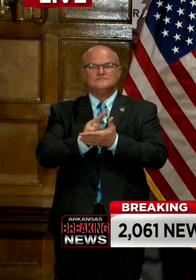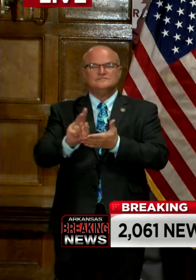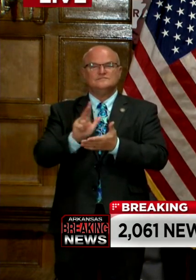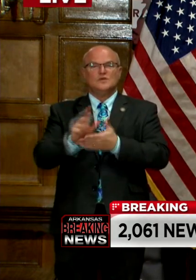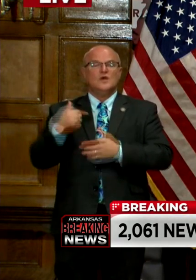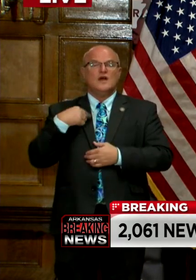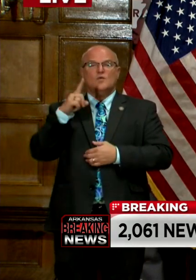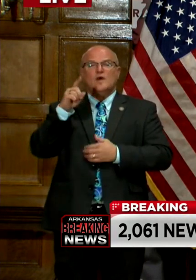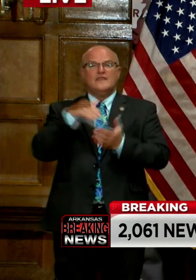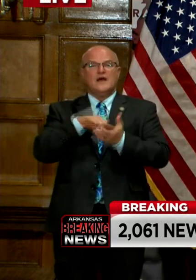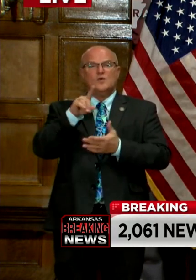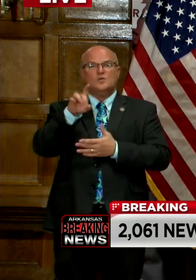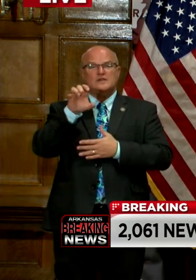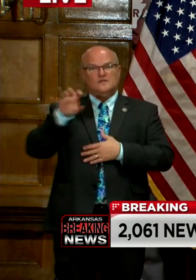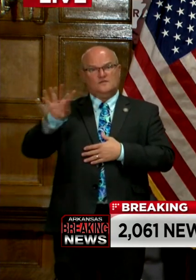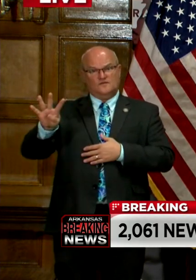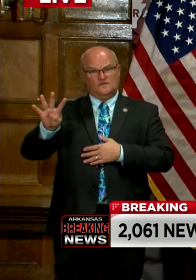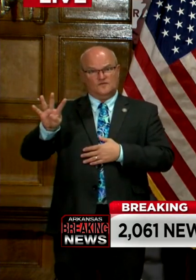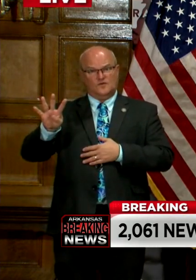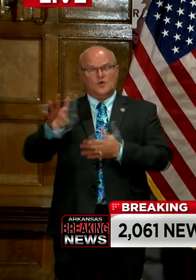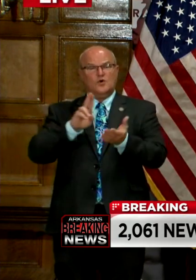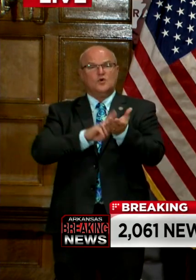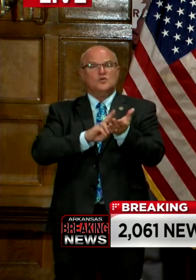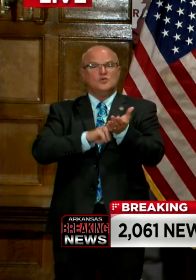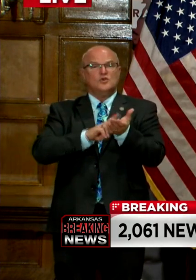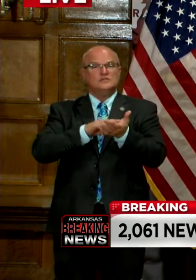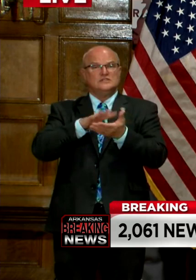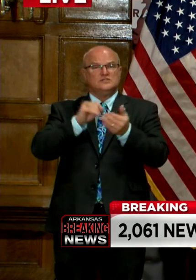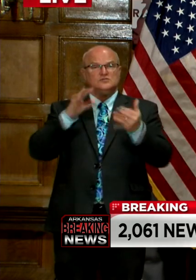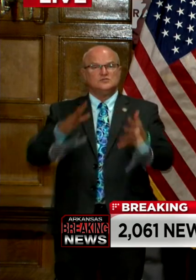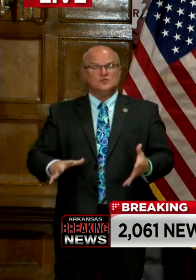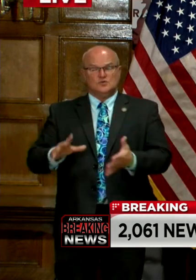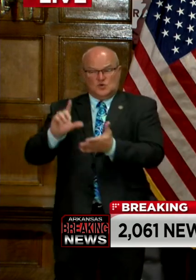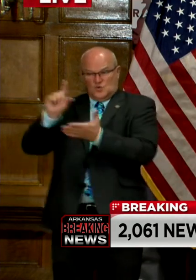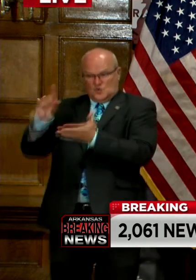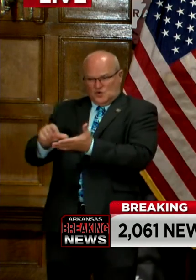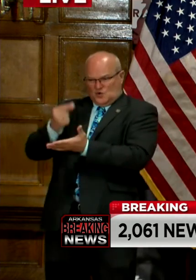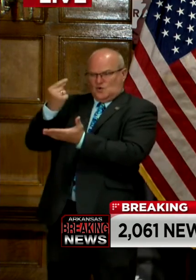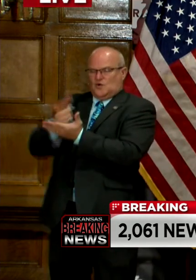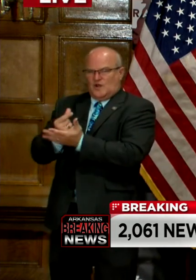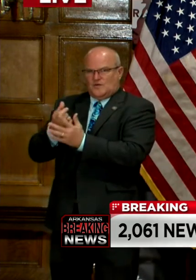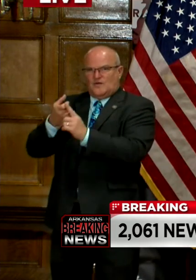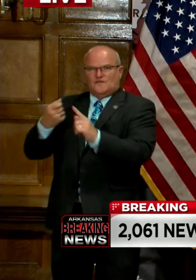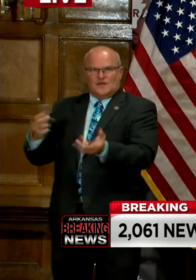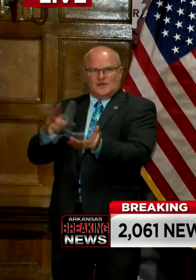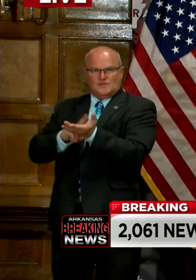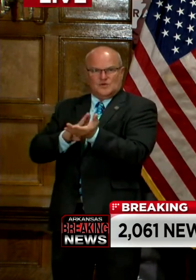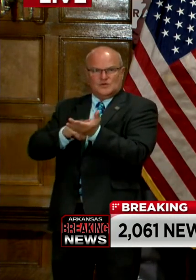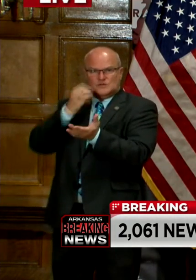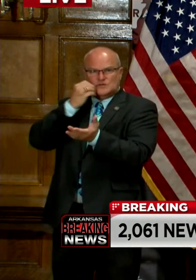WITH THAT, I WANT TO MAKE THIS FINAL ANNOUNCEMENT, IN THE COMING WEEKS WE'LL HAVE 1104